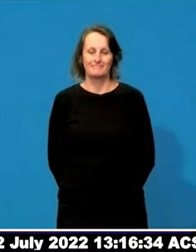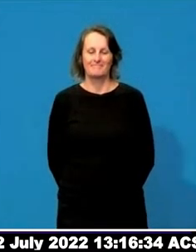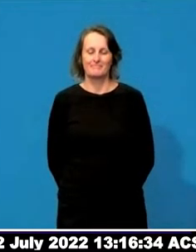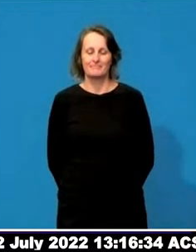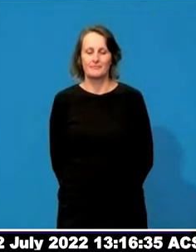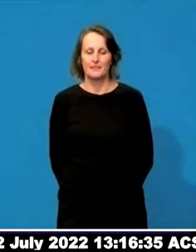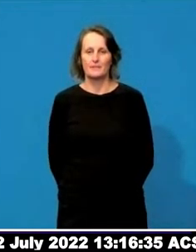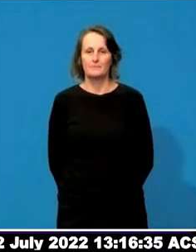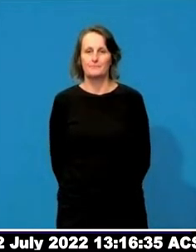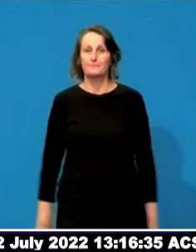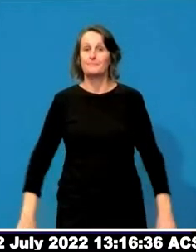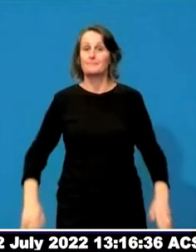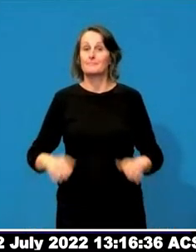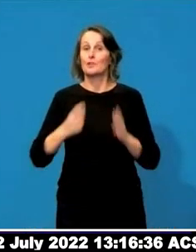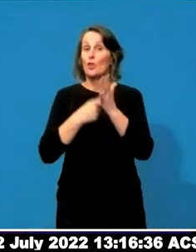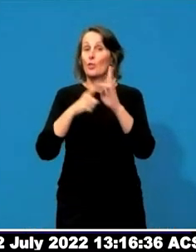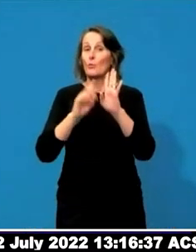The Royal Commission is now resumed.